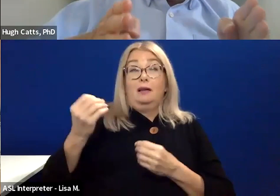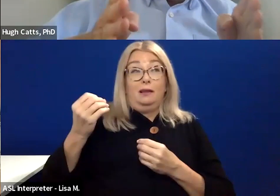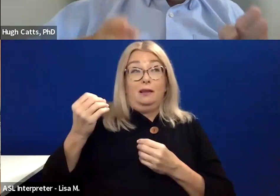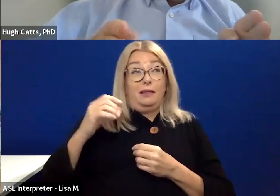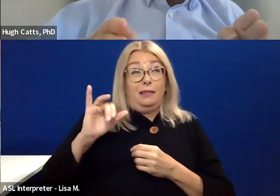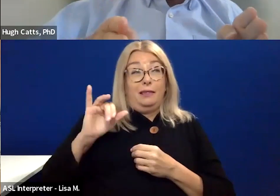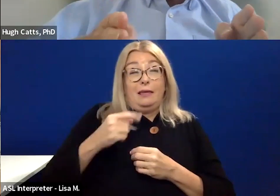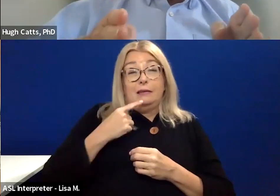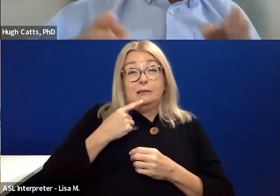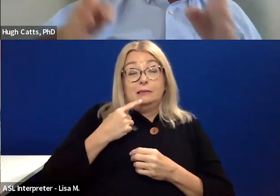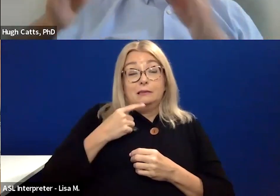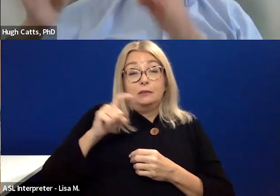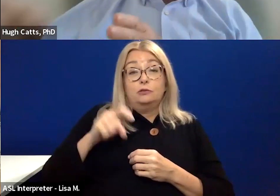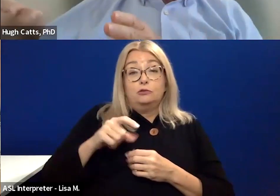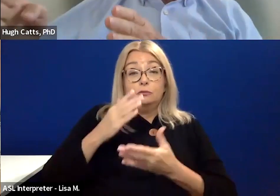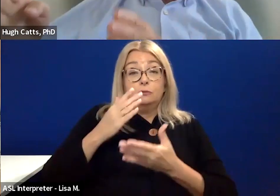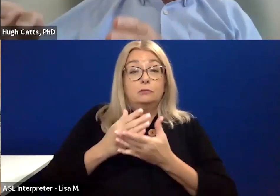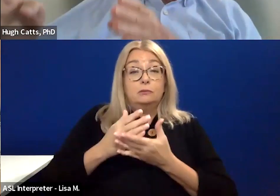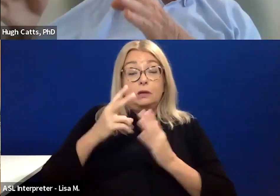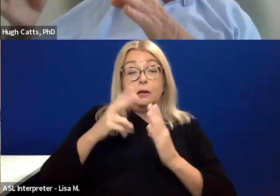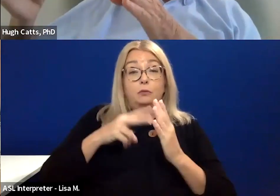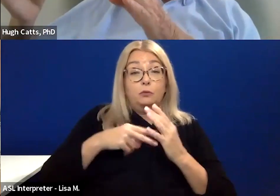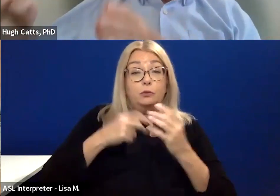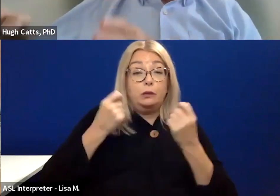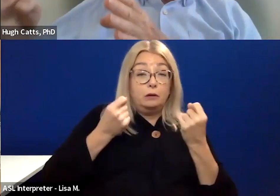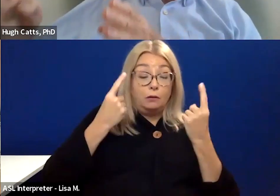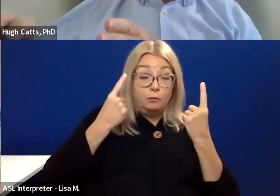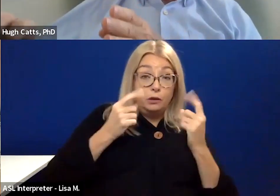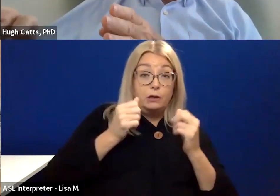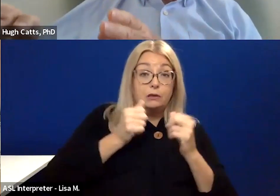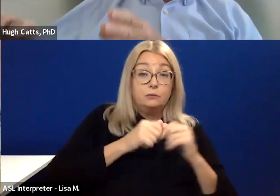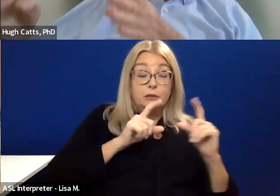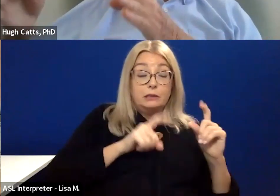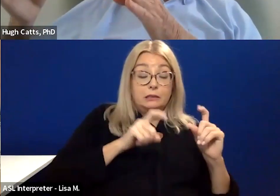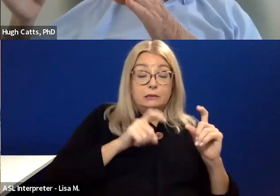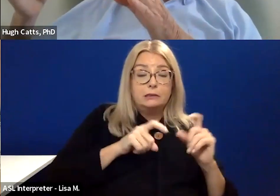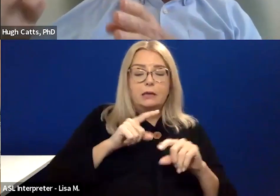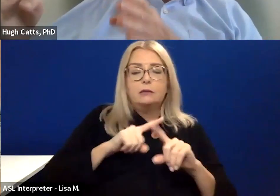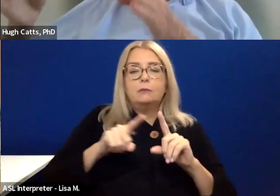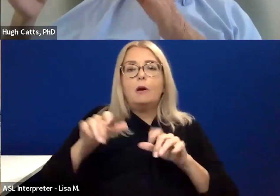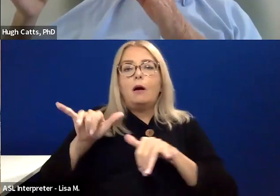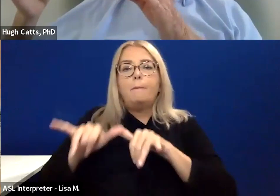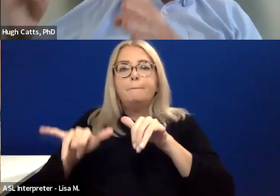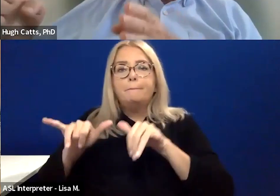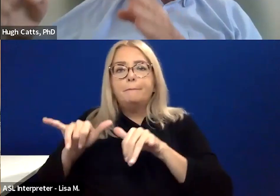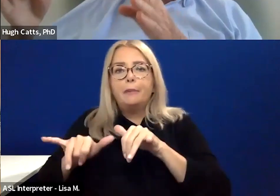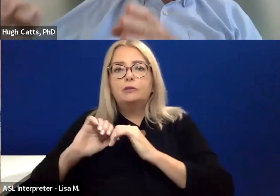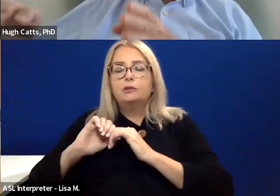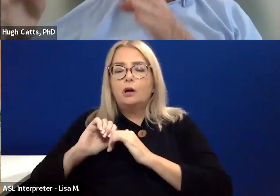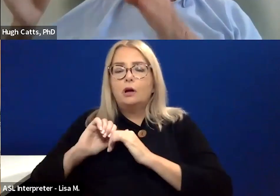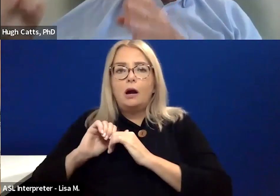notion of a test and measure it by how well the child progress how much progress a child has